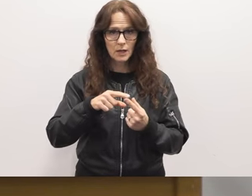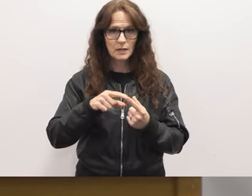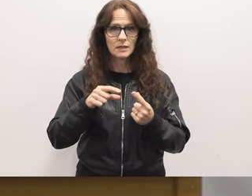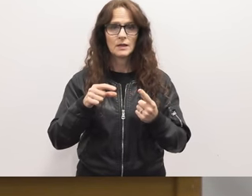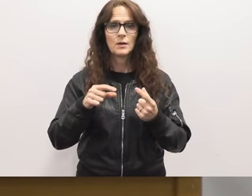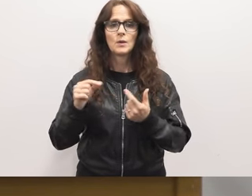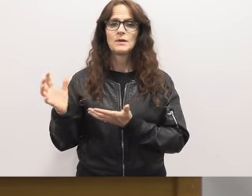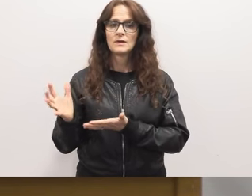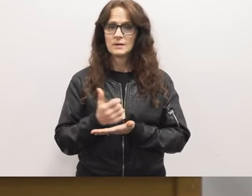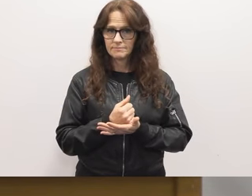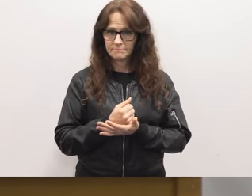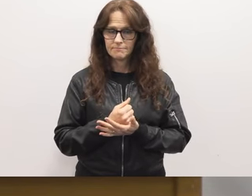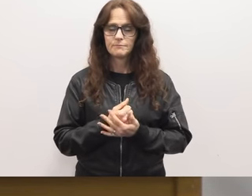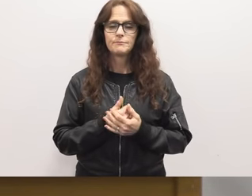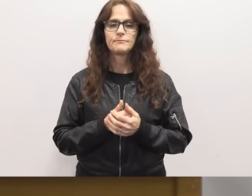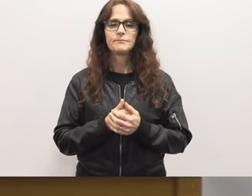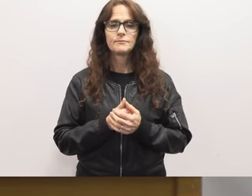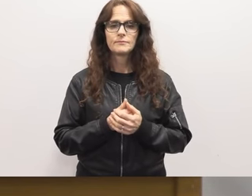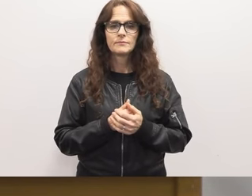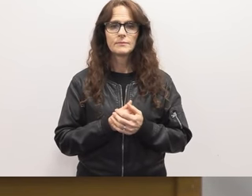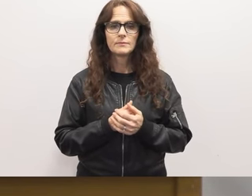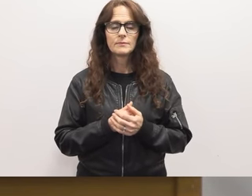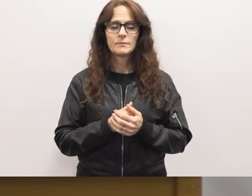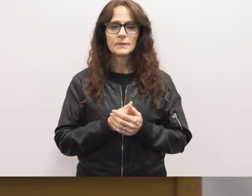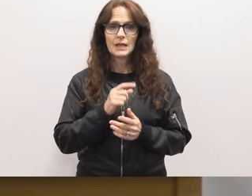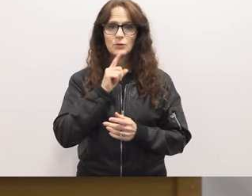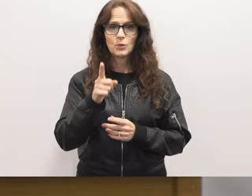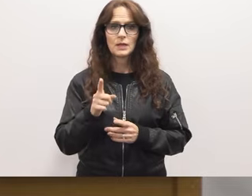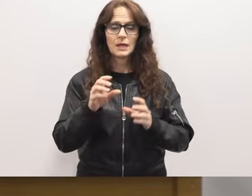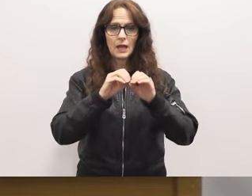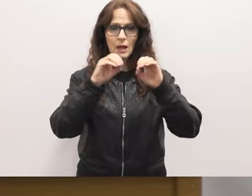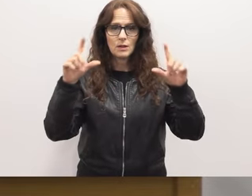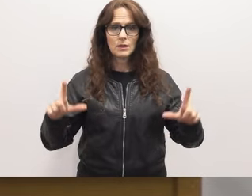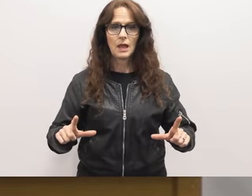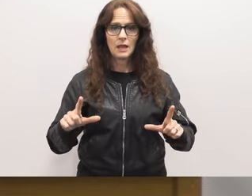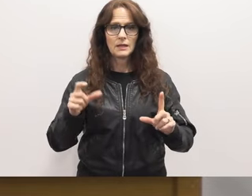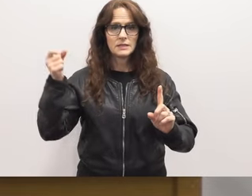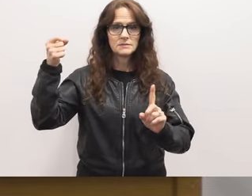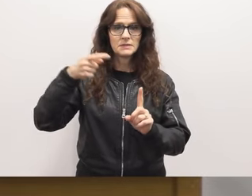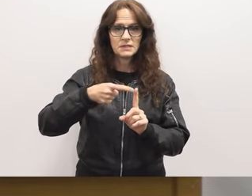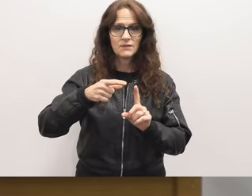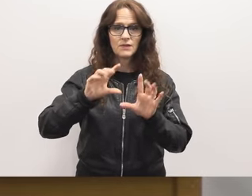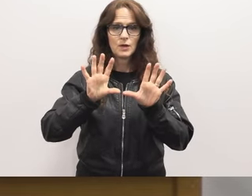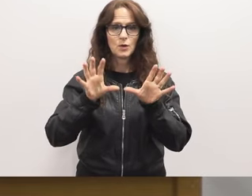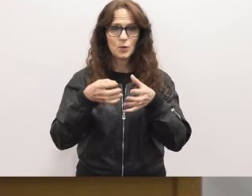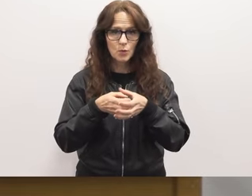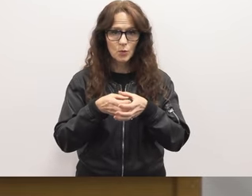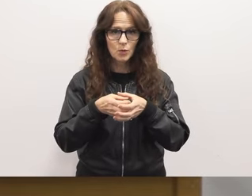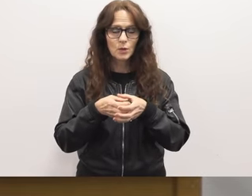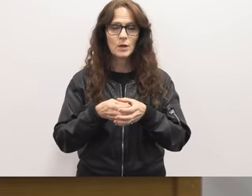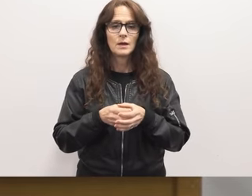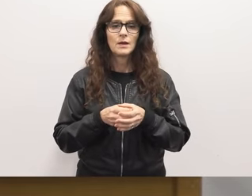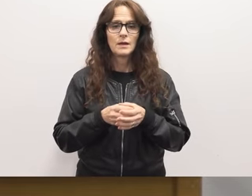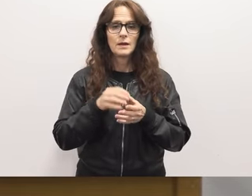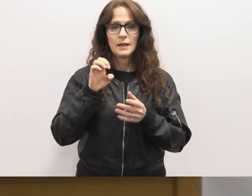has clearly outlined a certain demographic. And we're talking about our English language learners